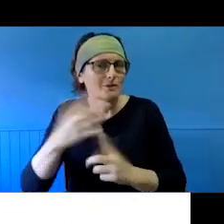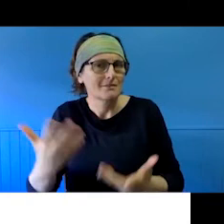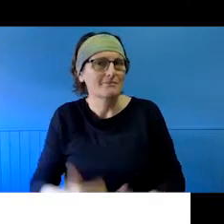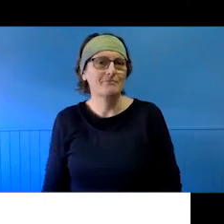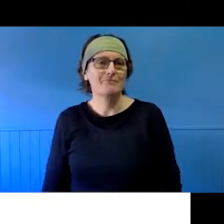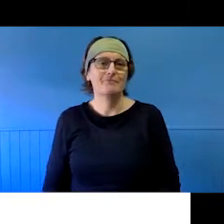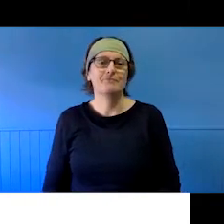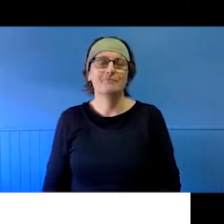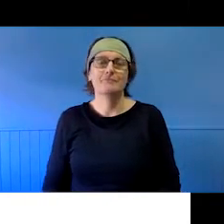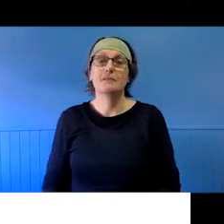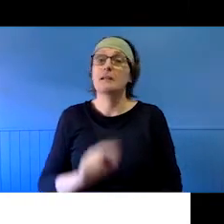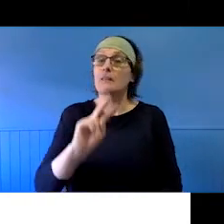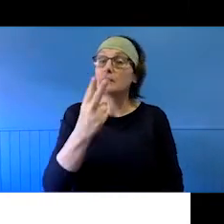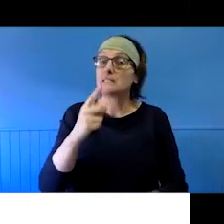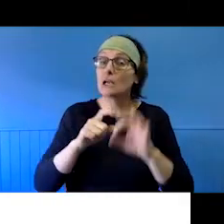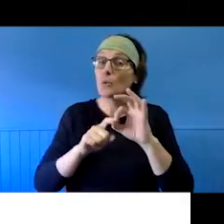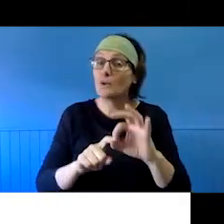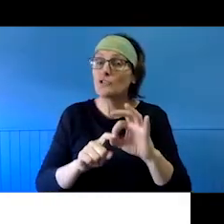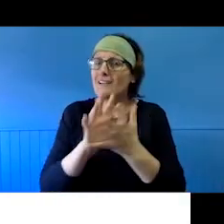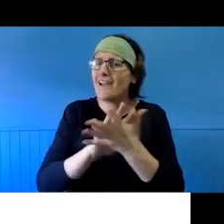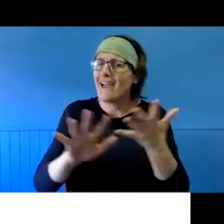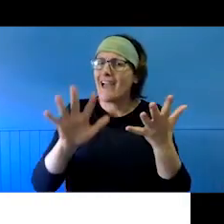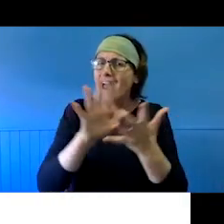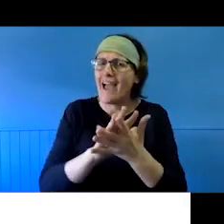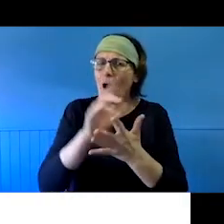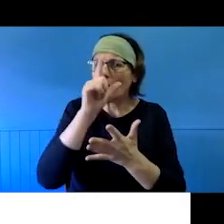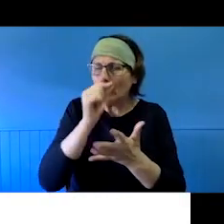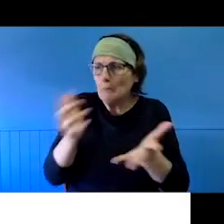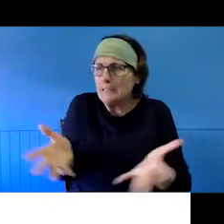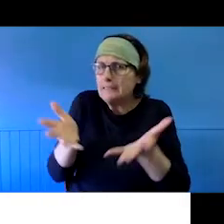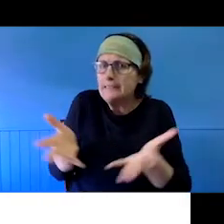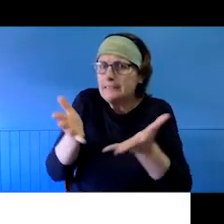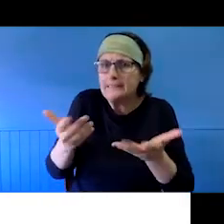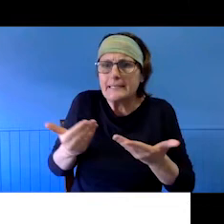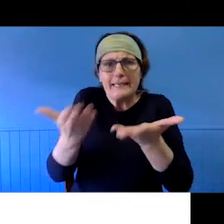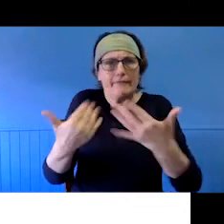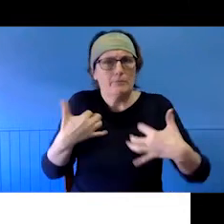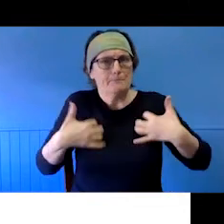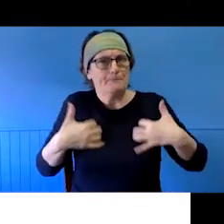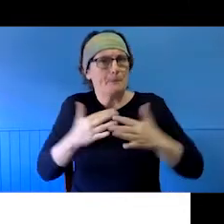The second question becomes how do we motivate students to continue learning in the